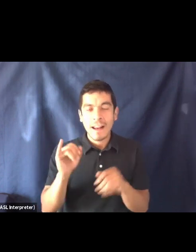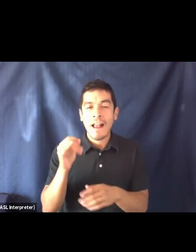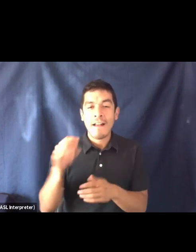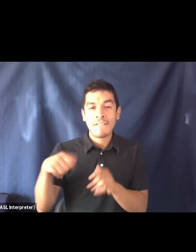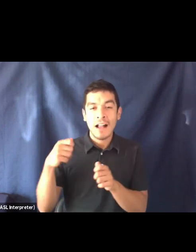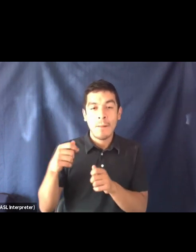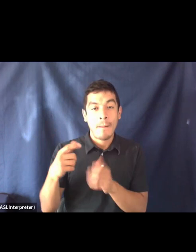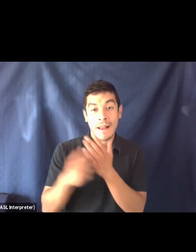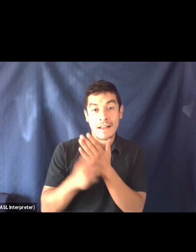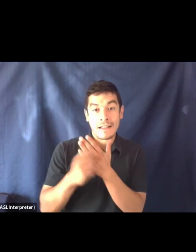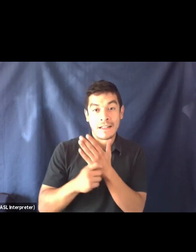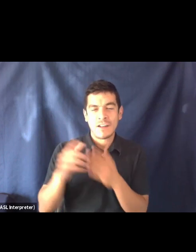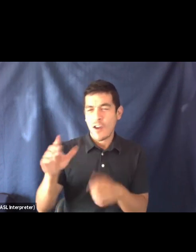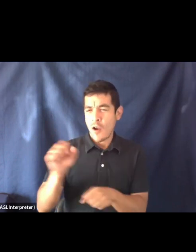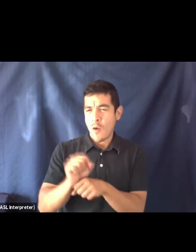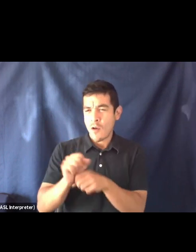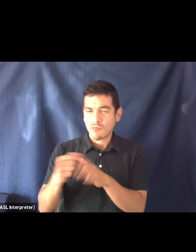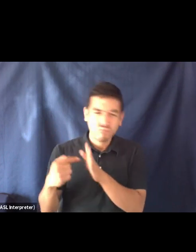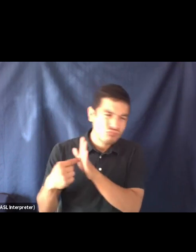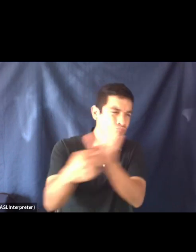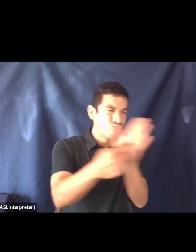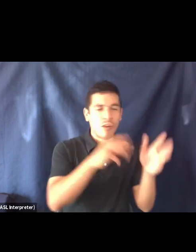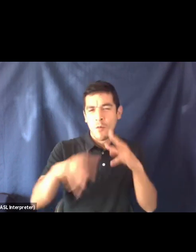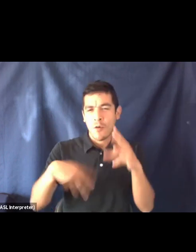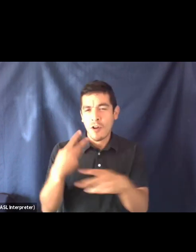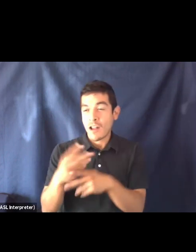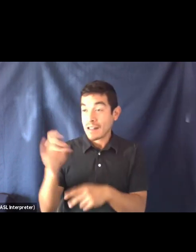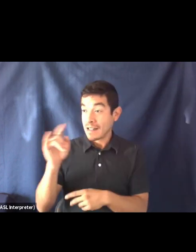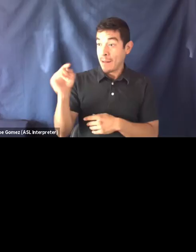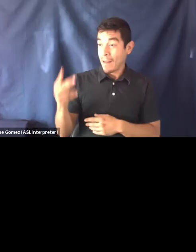And Elizabeth, welcome and congrats on a wonderful film.